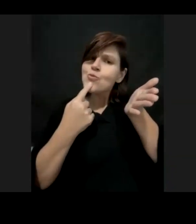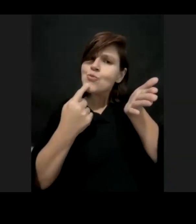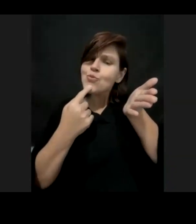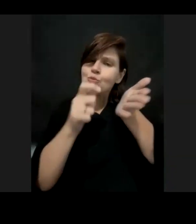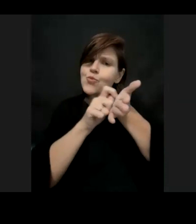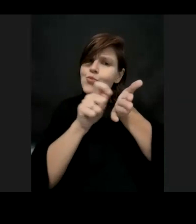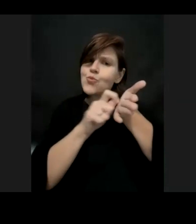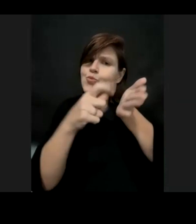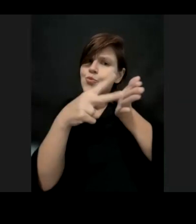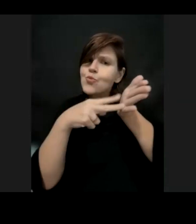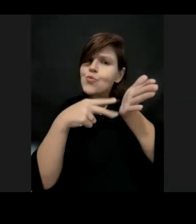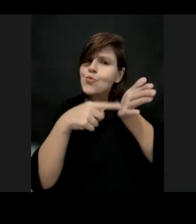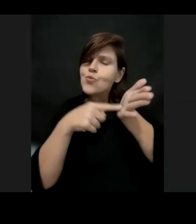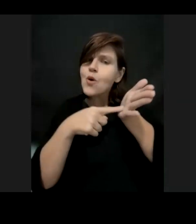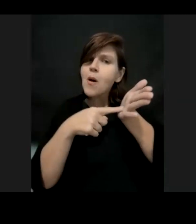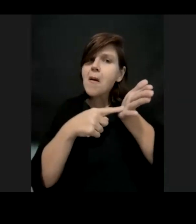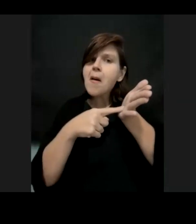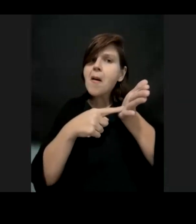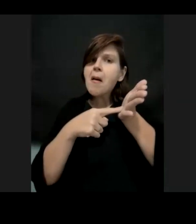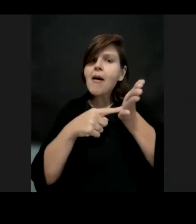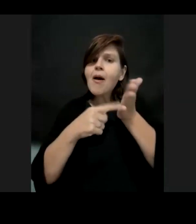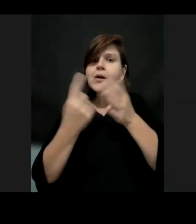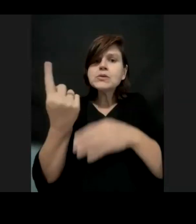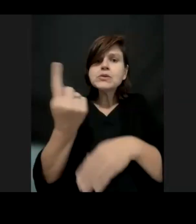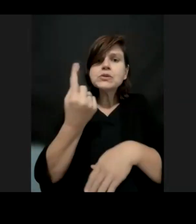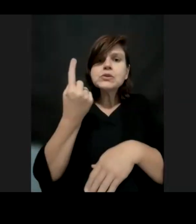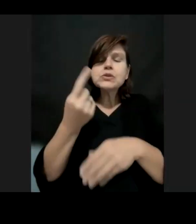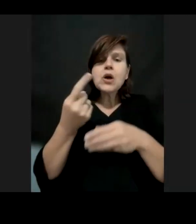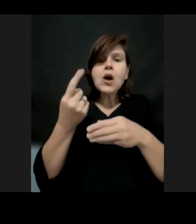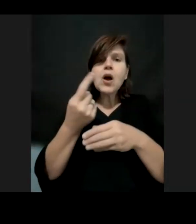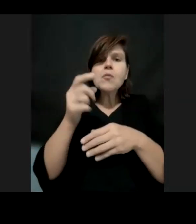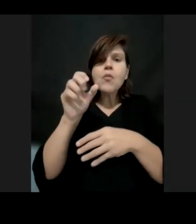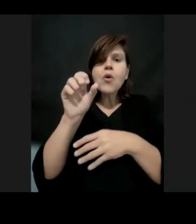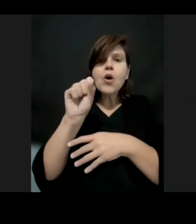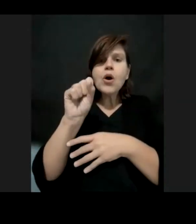“Someone's socks… someone’s socks have blown away